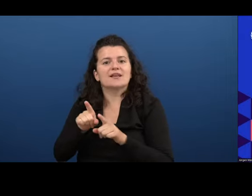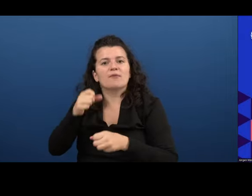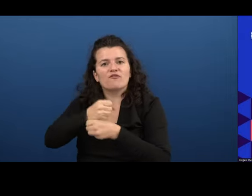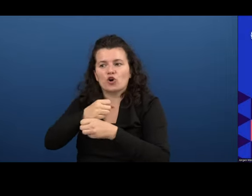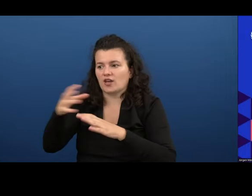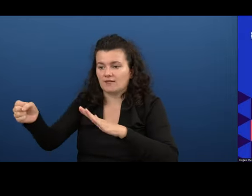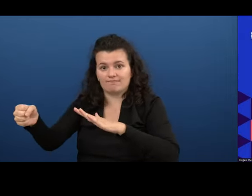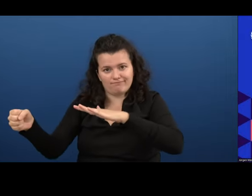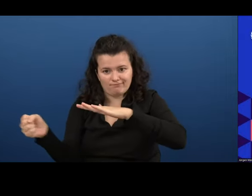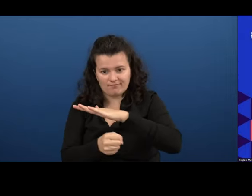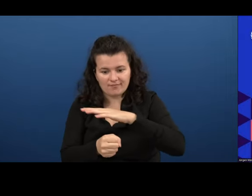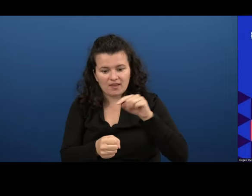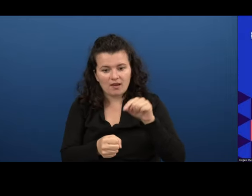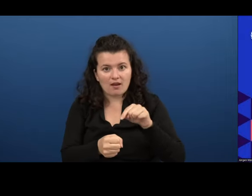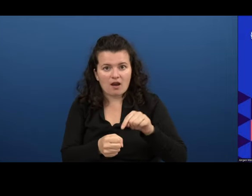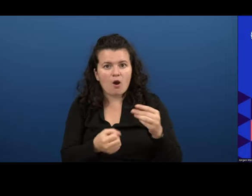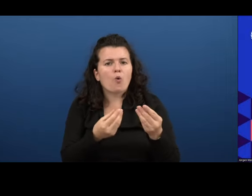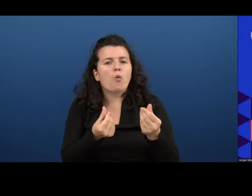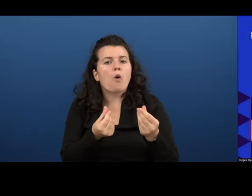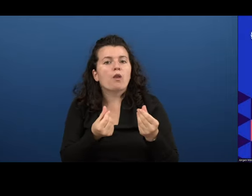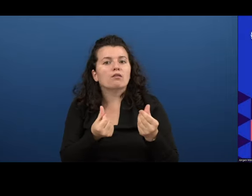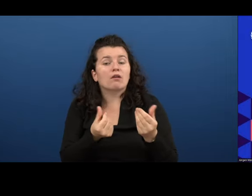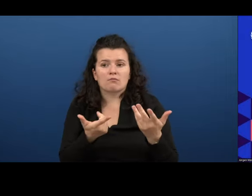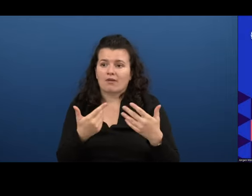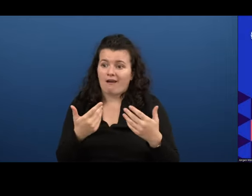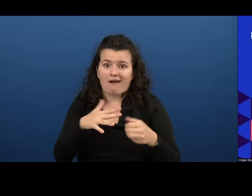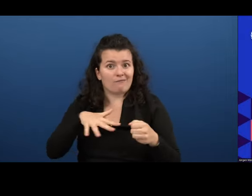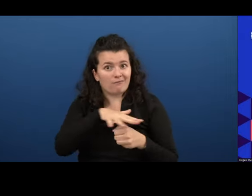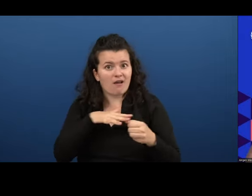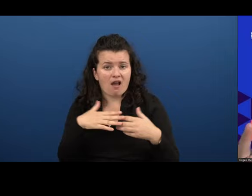Safety and Health you mentioned right there. 16:37:43 Because oftentimes we we we are a